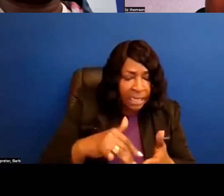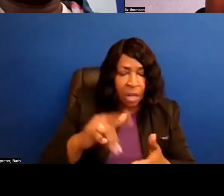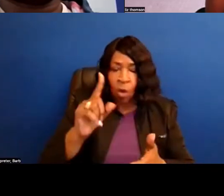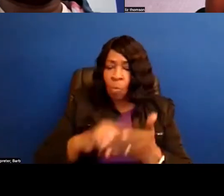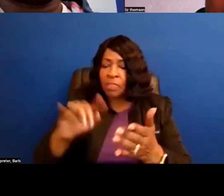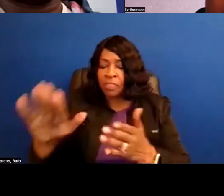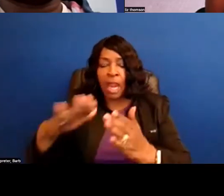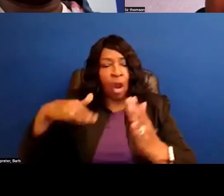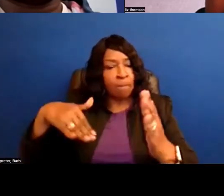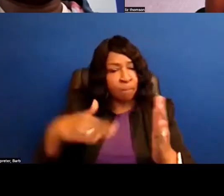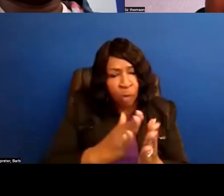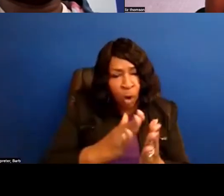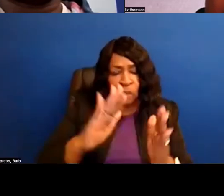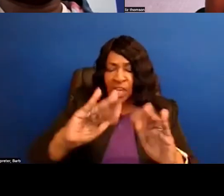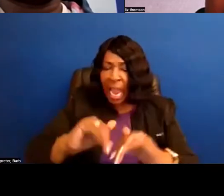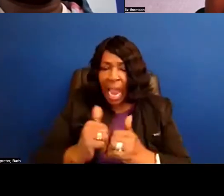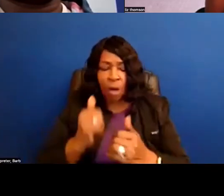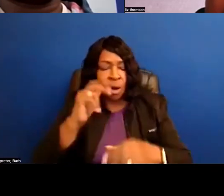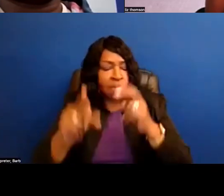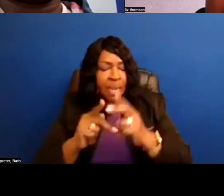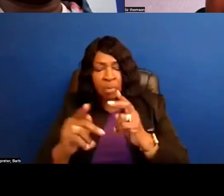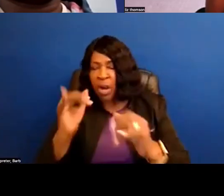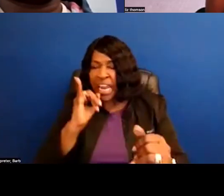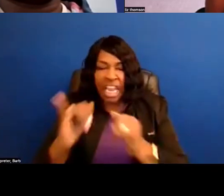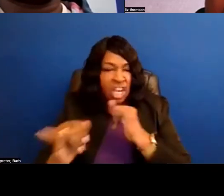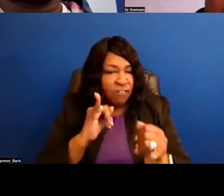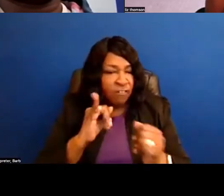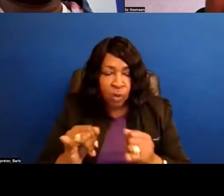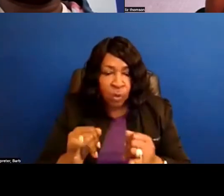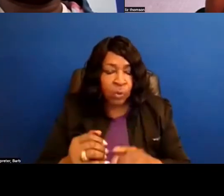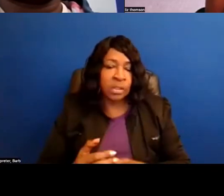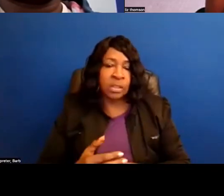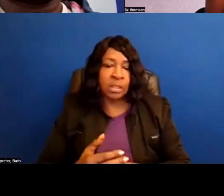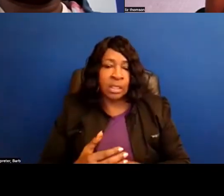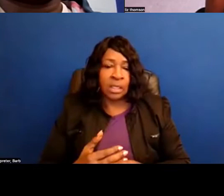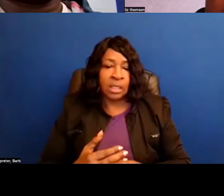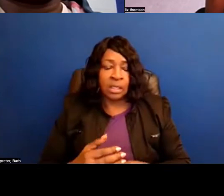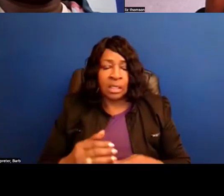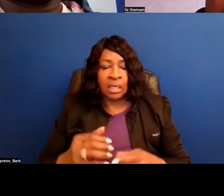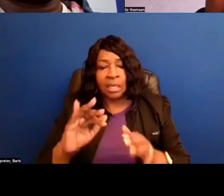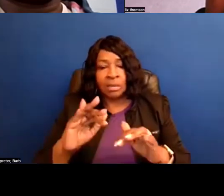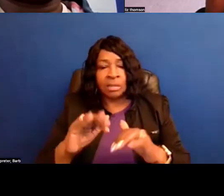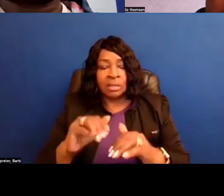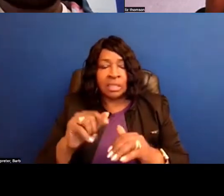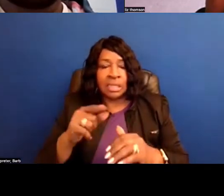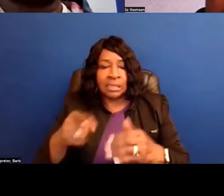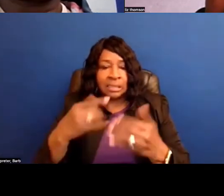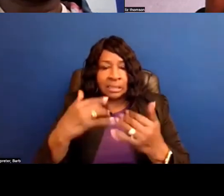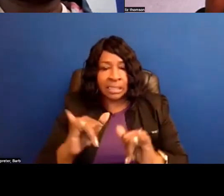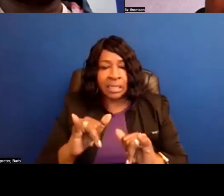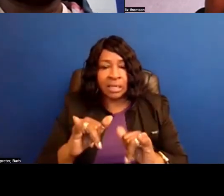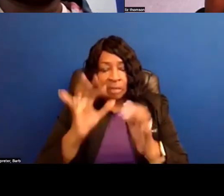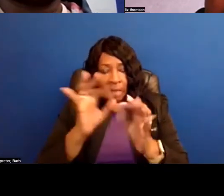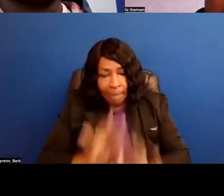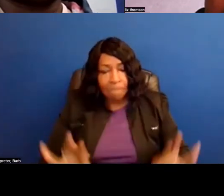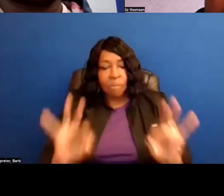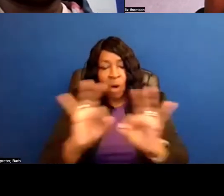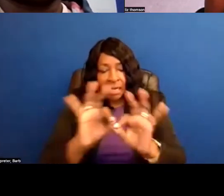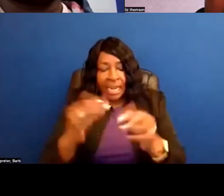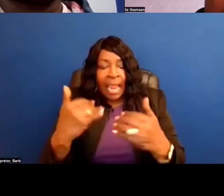How are people being interviewed as Hailee talked about? It's so vital to have disabled people on those search committees.